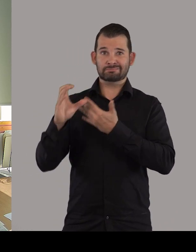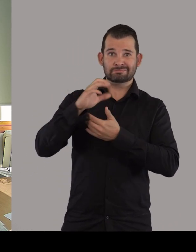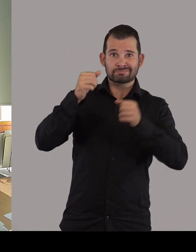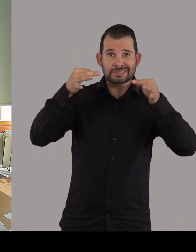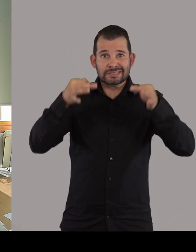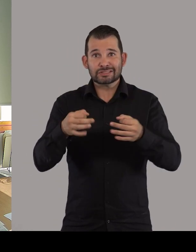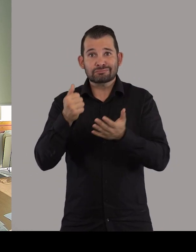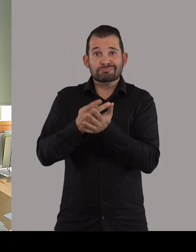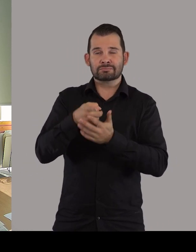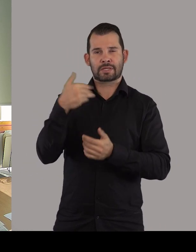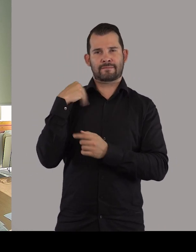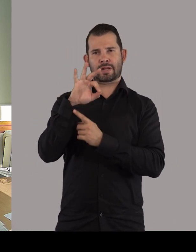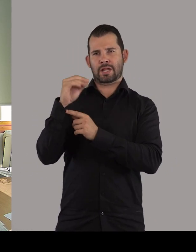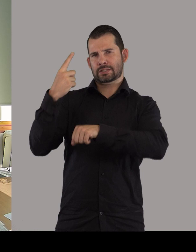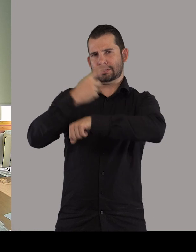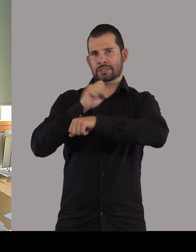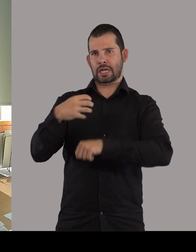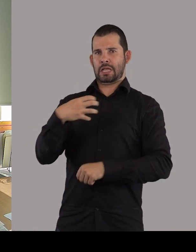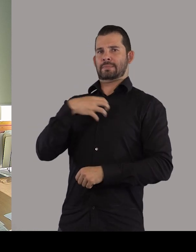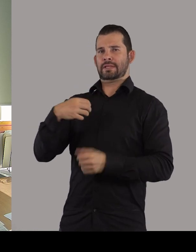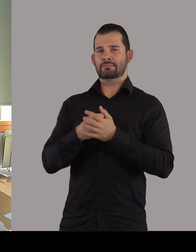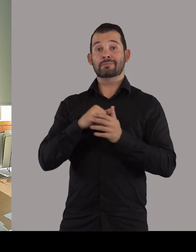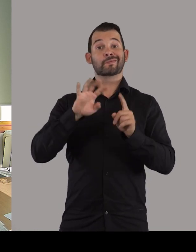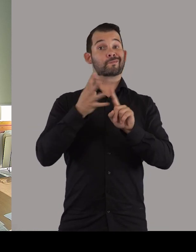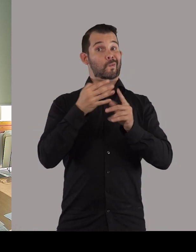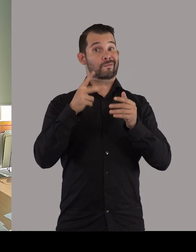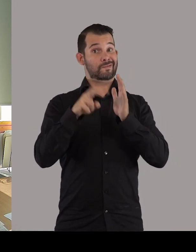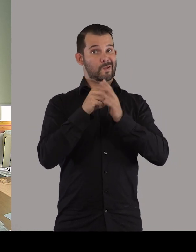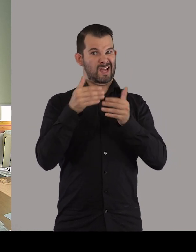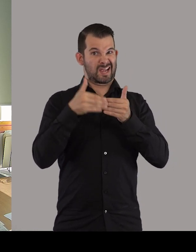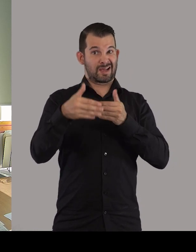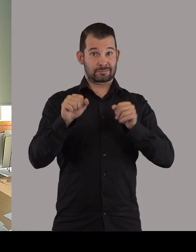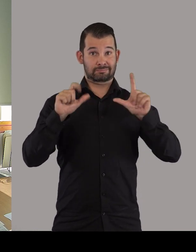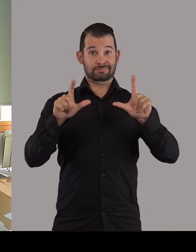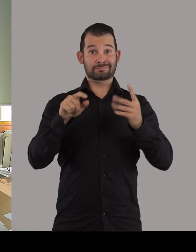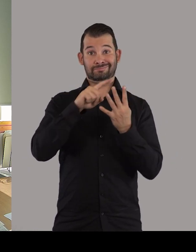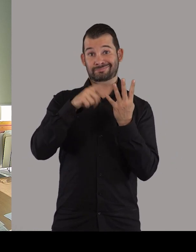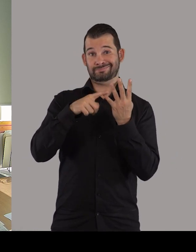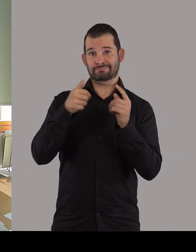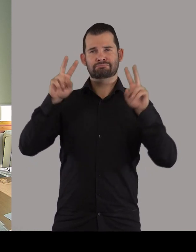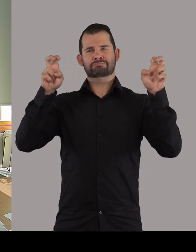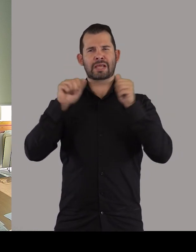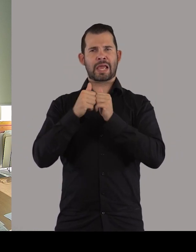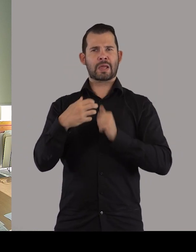eligibility decision, you have 90 days to appeal it. The fourth video in the series entitled